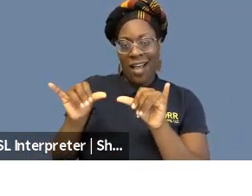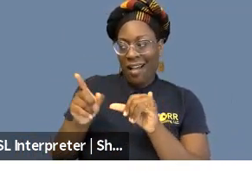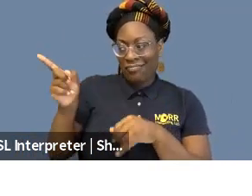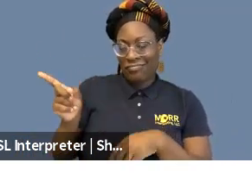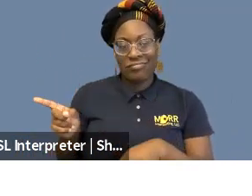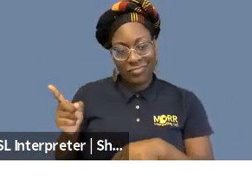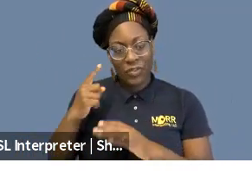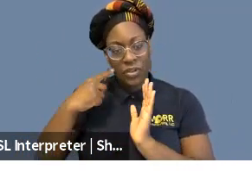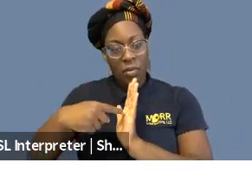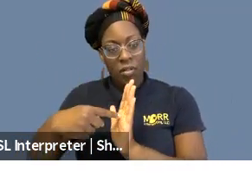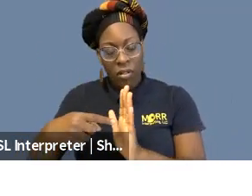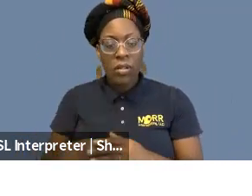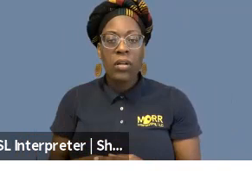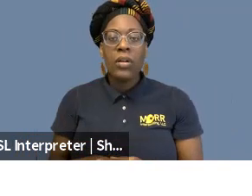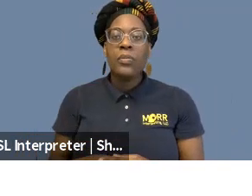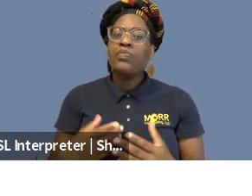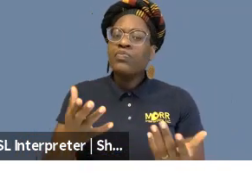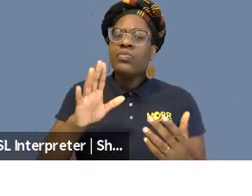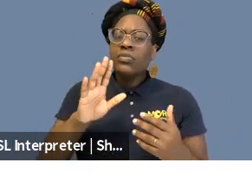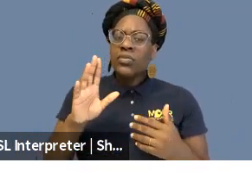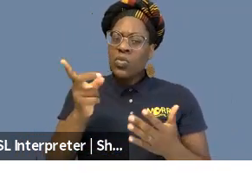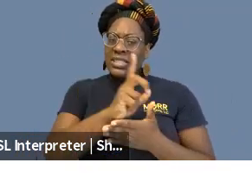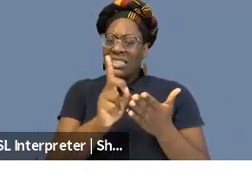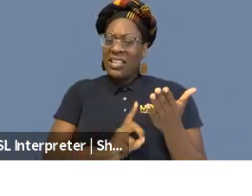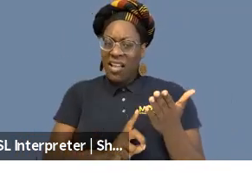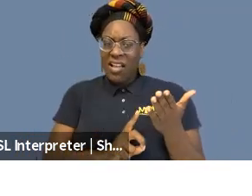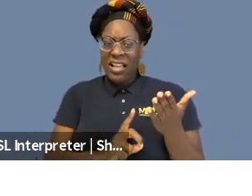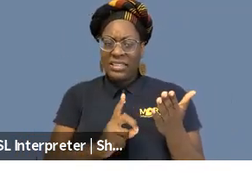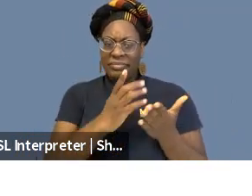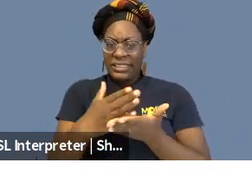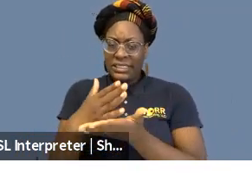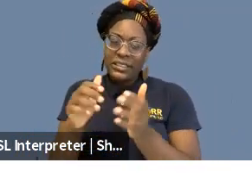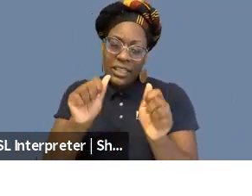design elements can change based on whether or not presentations are being displayed virtually.